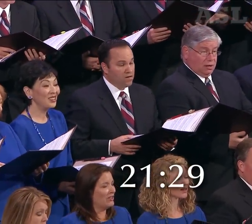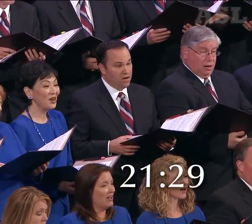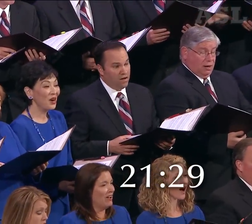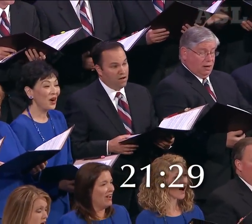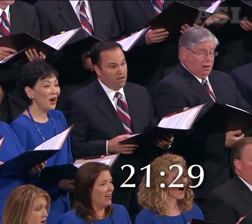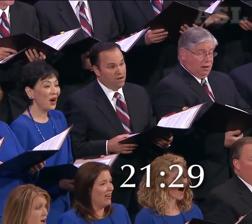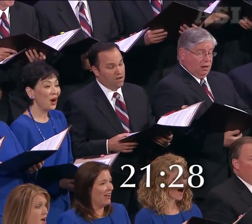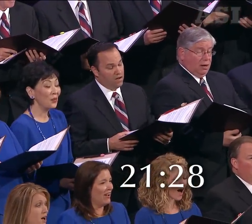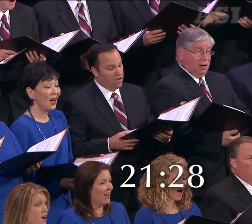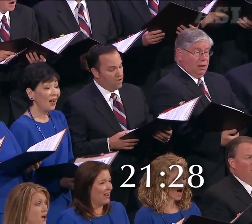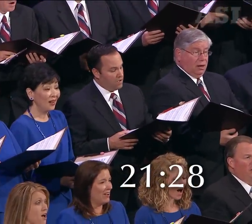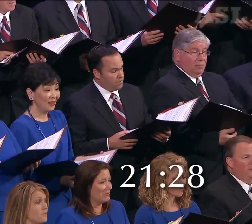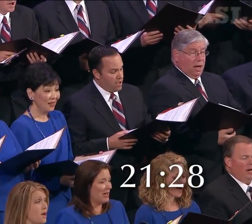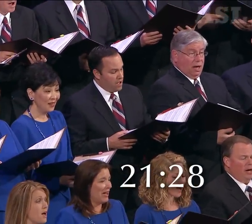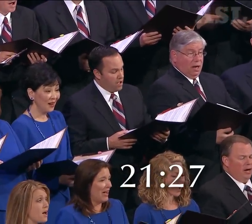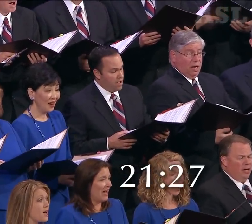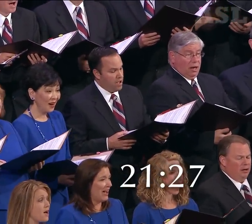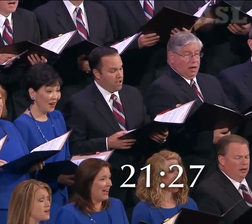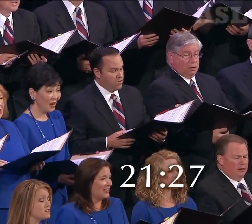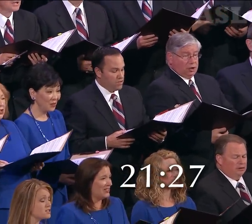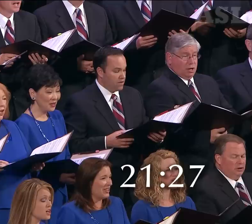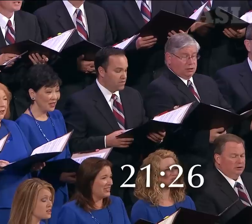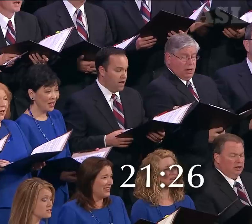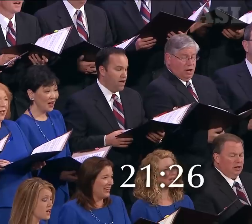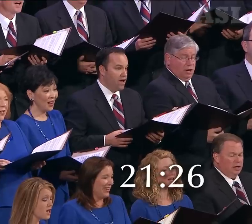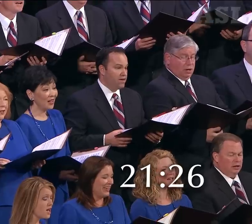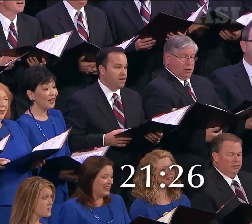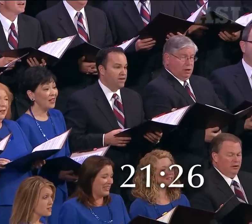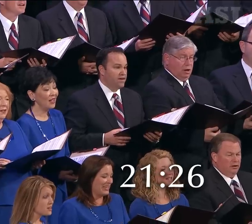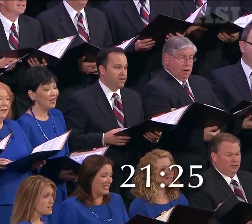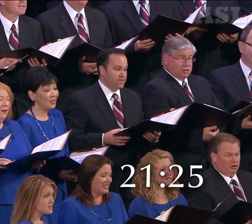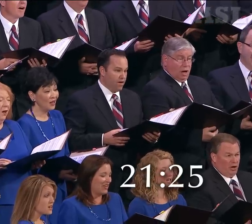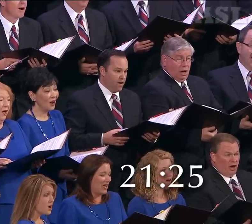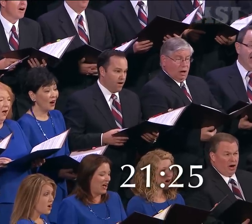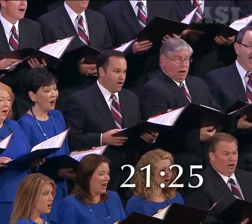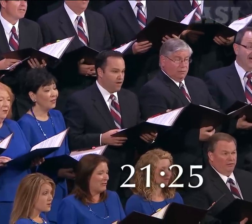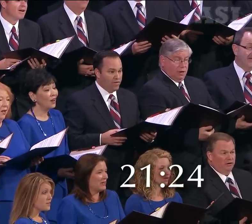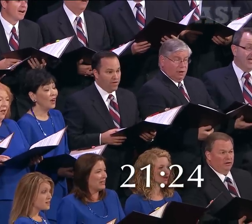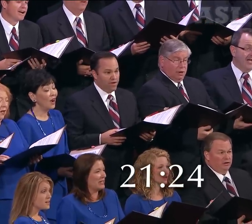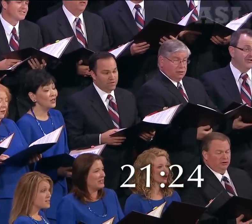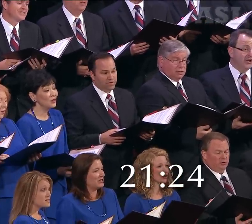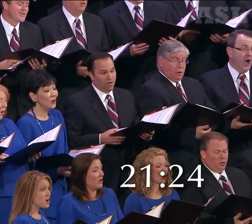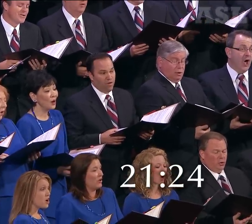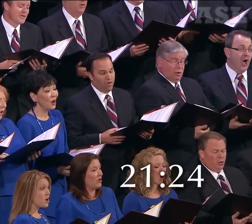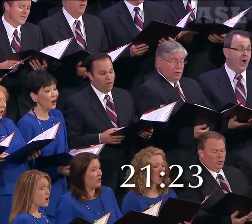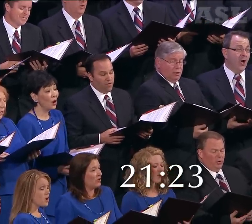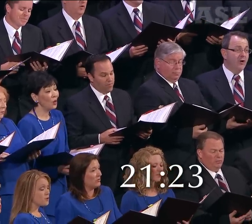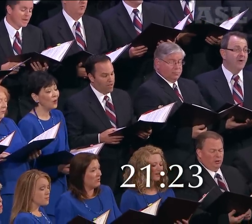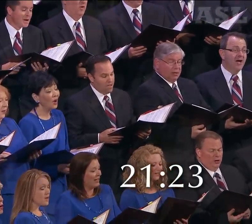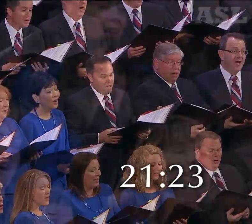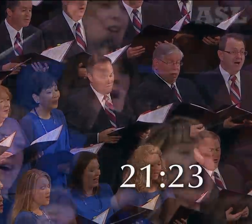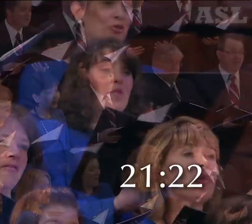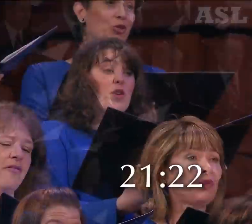THIS IS THE ENGLISH CLOSED CAPTION CHANNEL OF THE CHURCH OF JESUS CHRIST OF LATTER-DAY SAINTS.